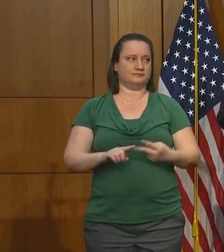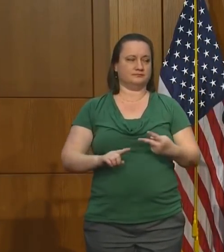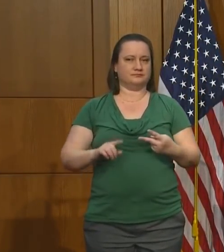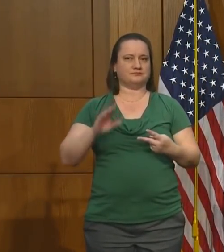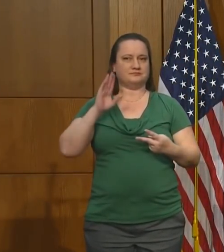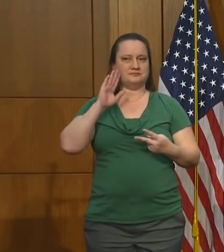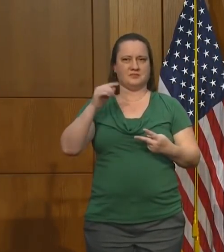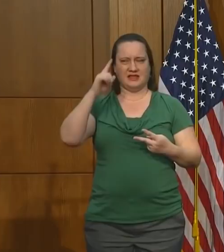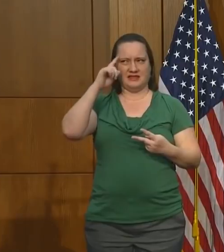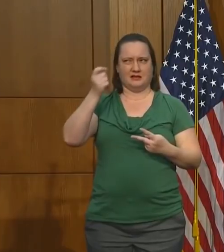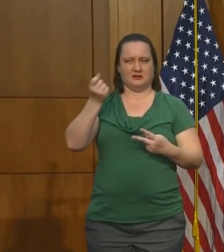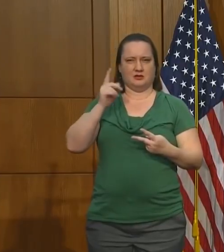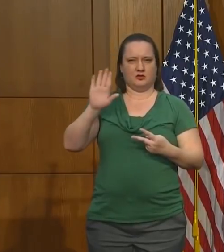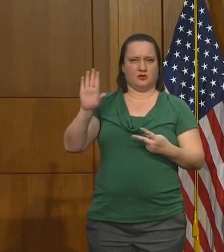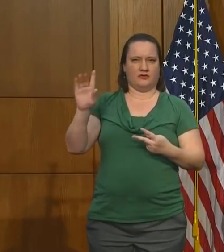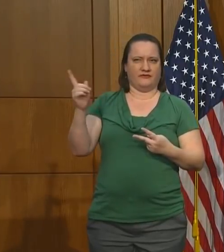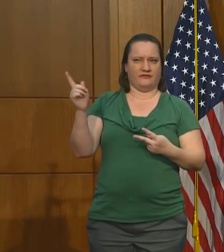IN FIVE STAGES COME WITH